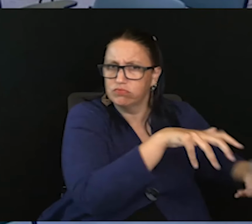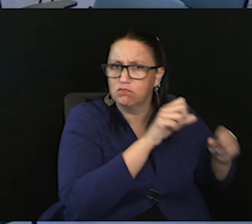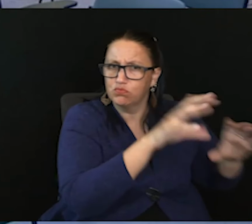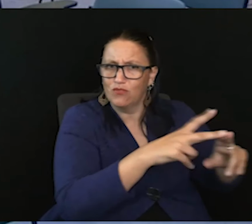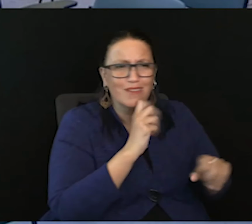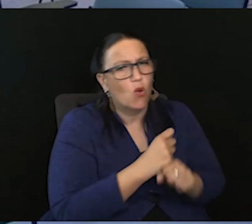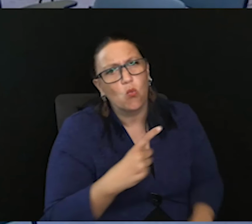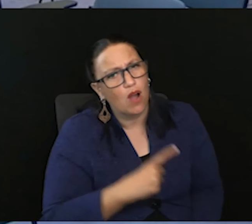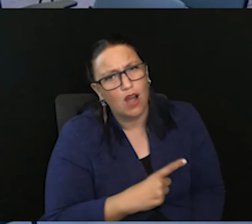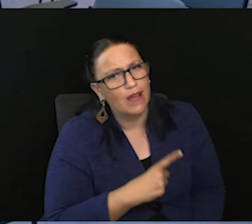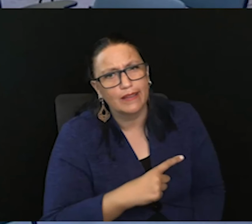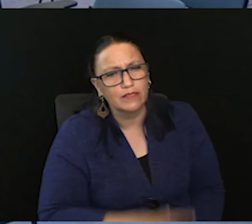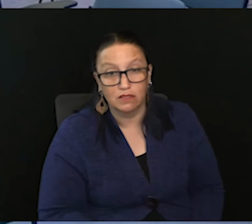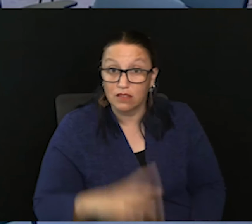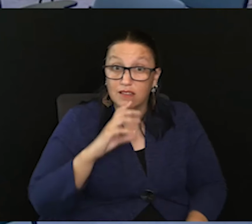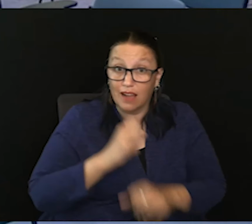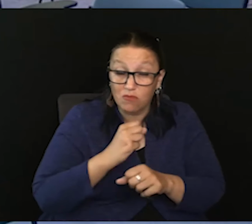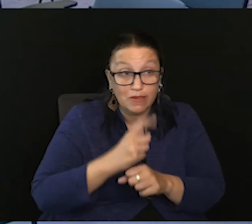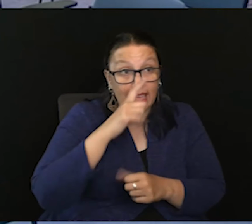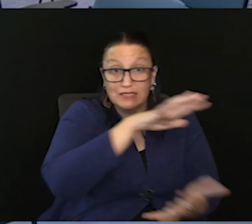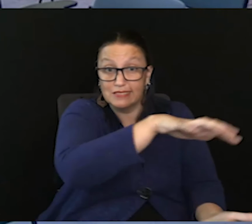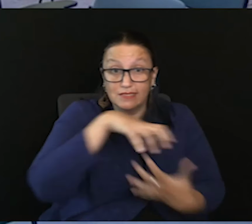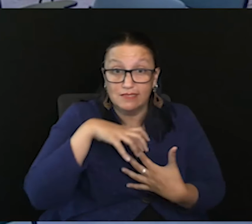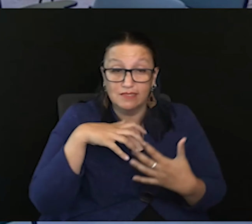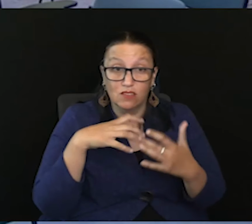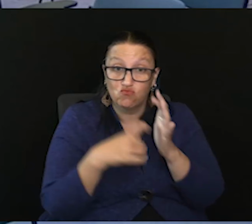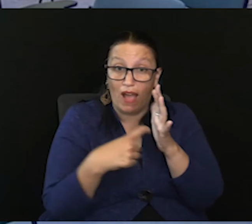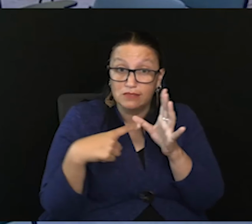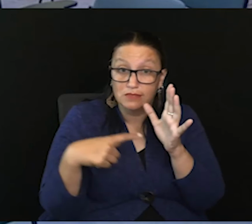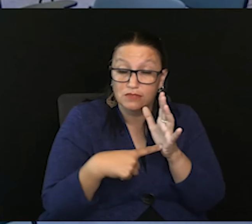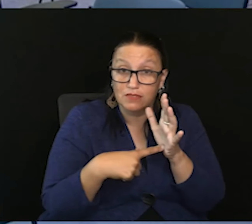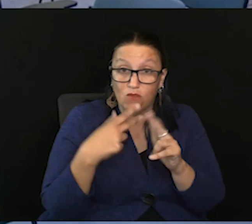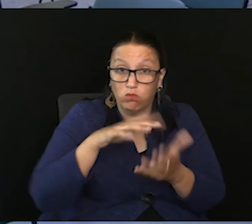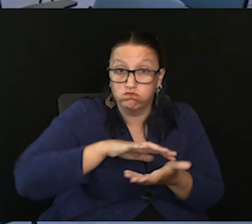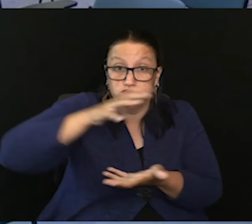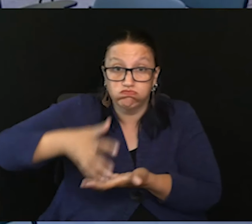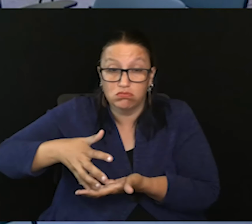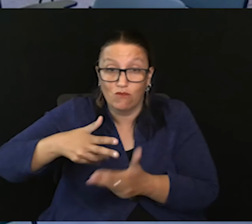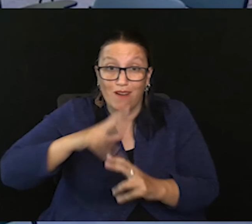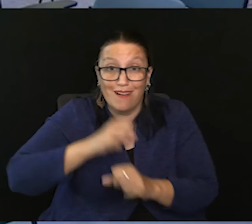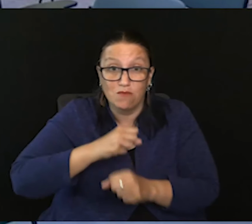And does the government have the power to requisition rapid antigen tests for the national stockpile?